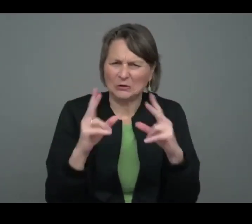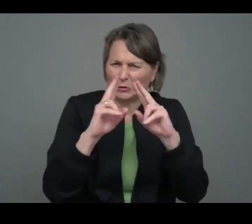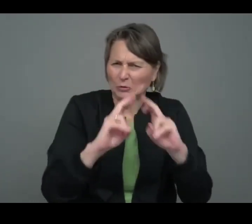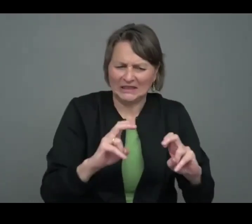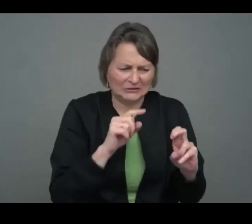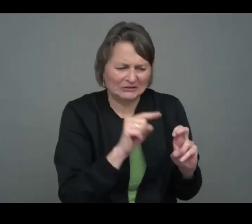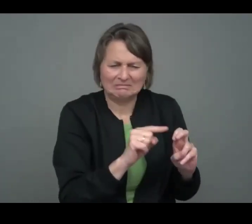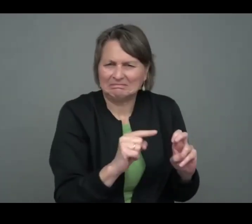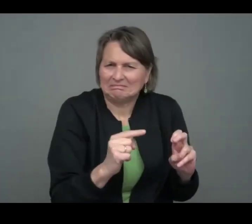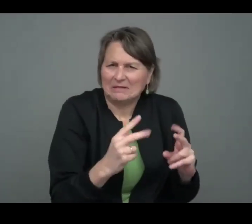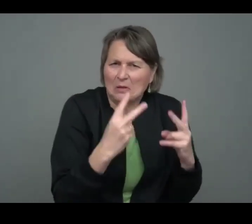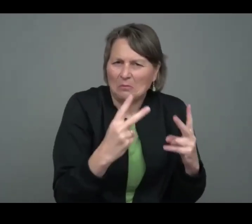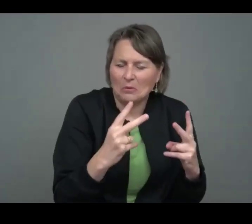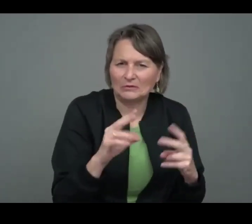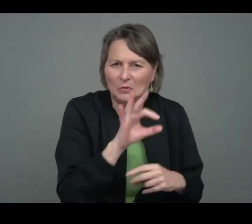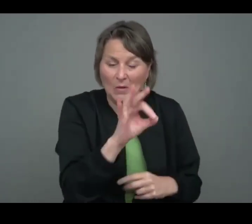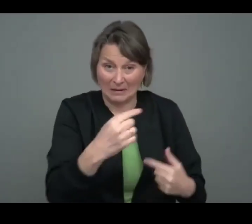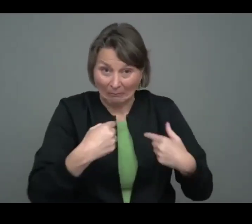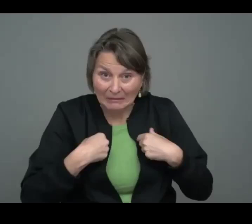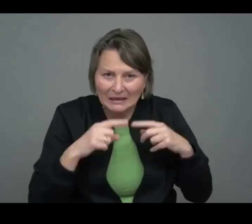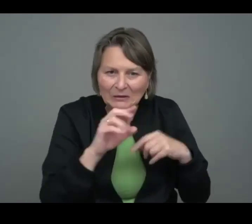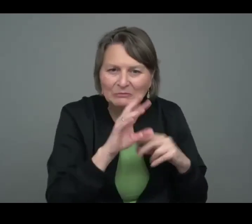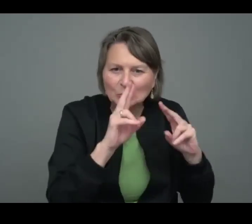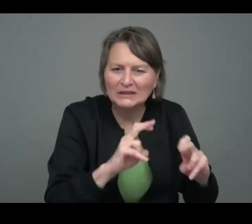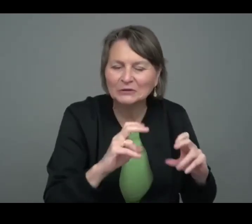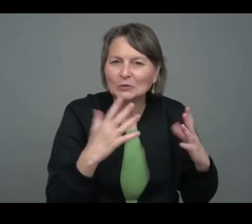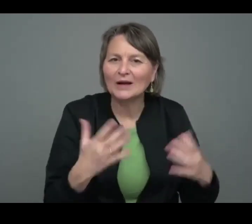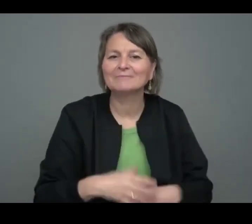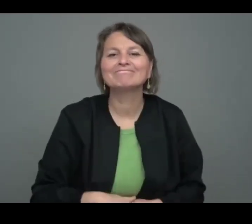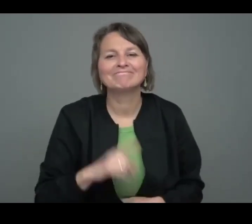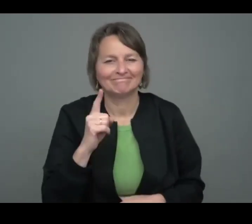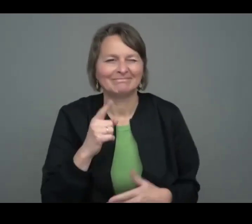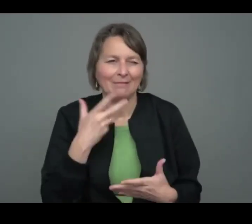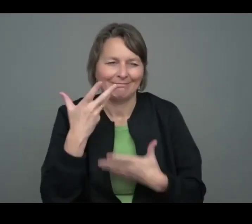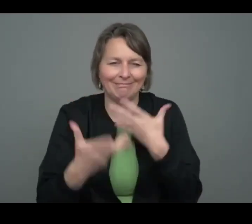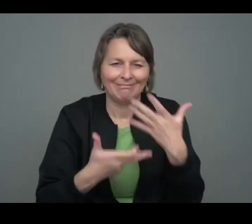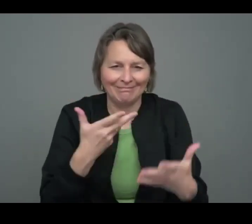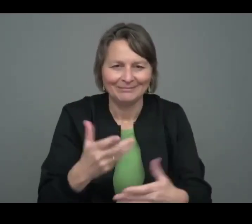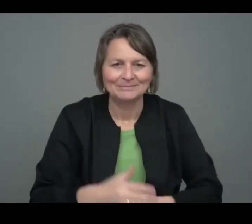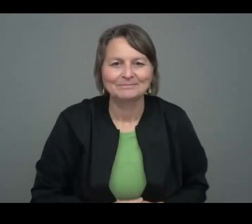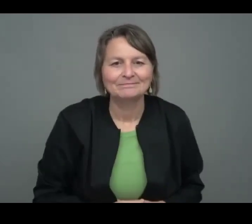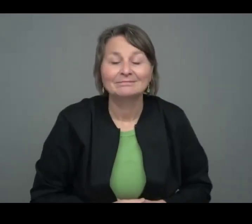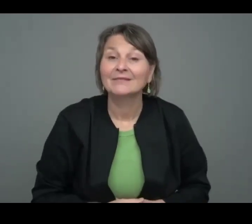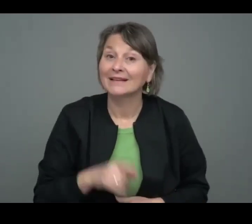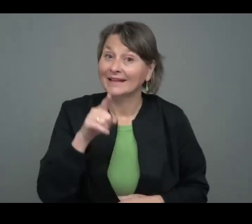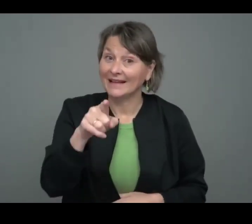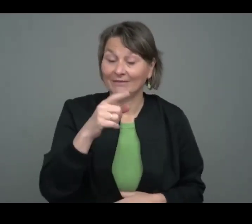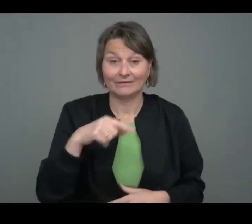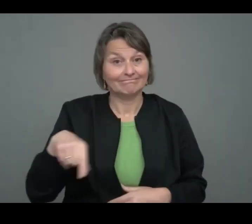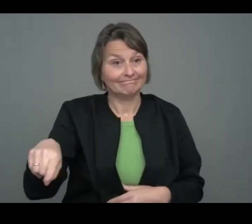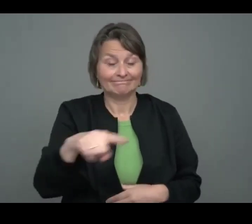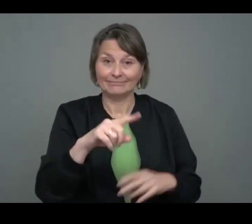Furthermore, you may think, is research important? Should I do research? What can I contribute